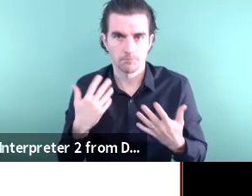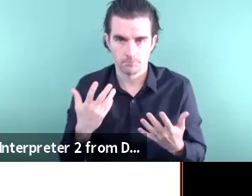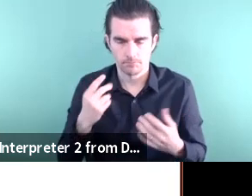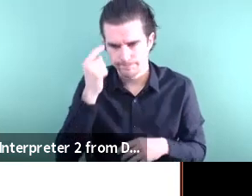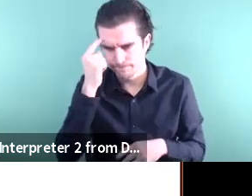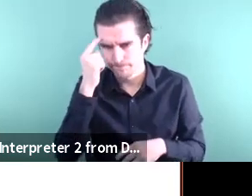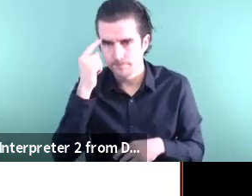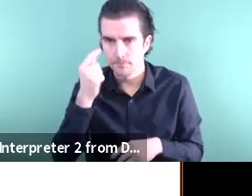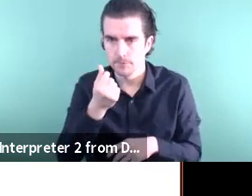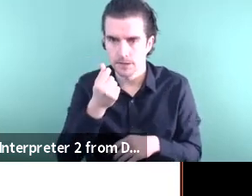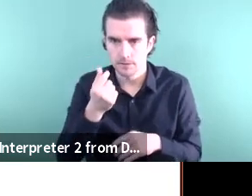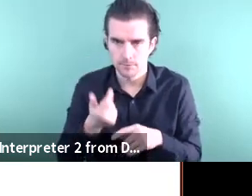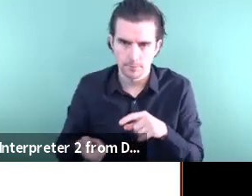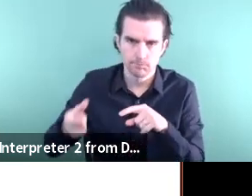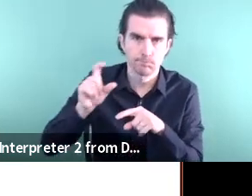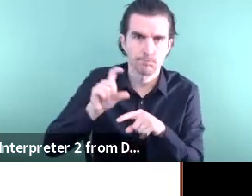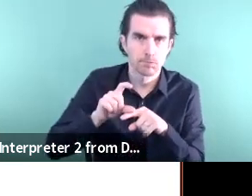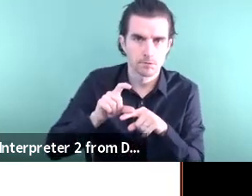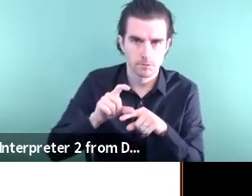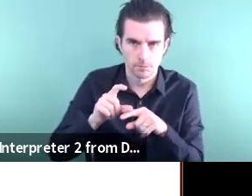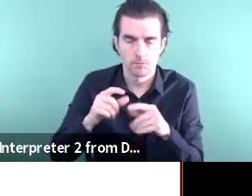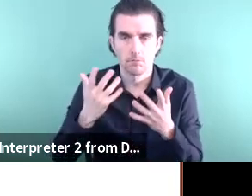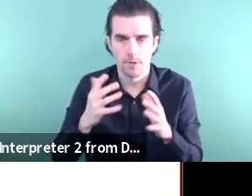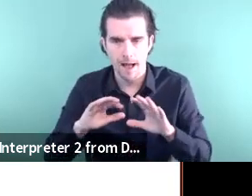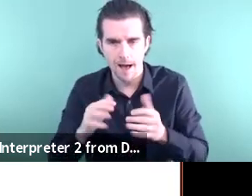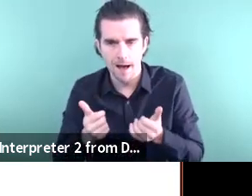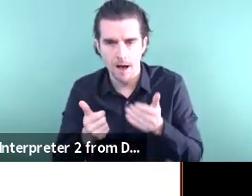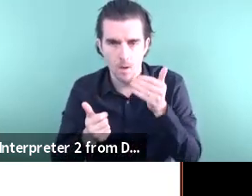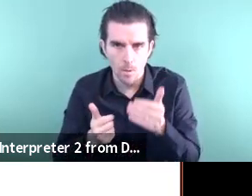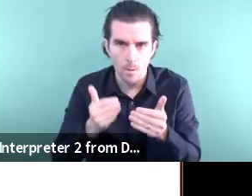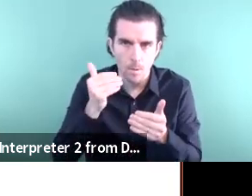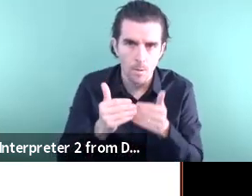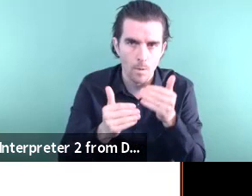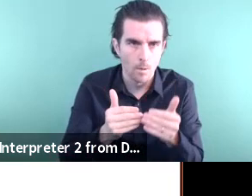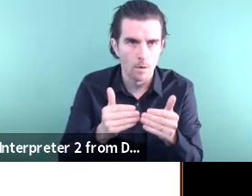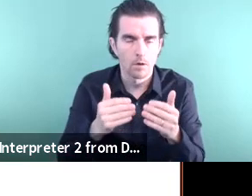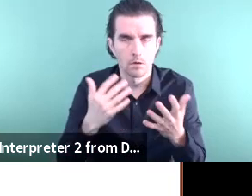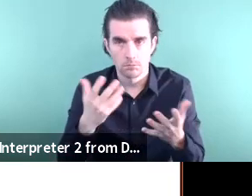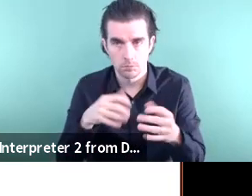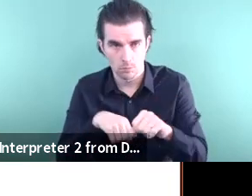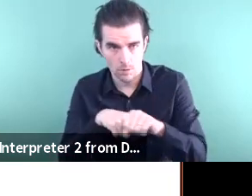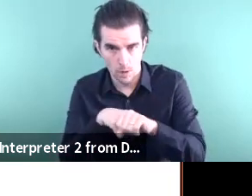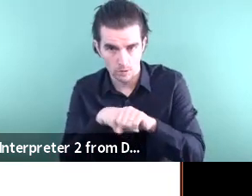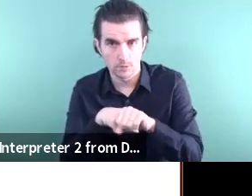So, if we look at this example where we have five households that have a different level of